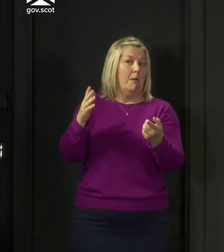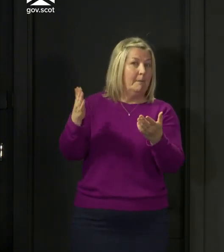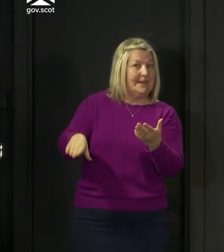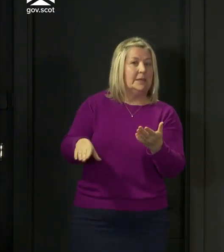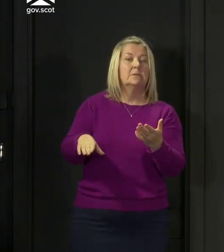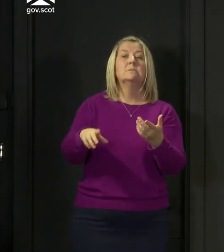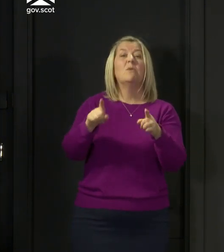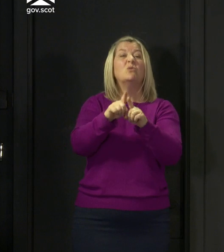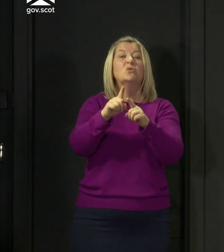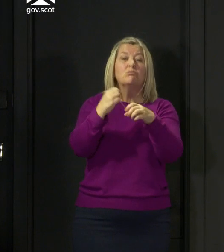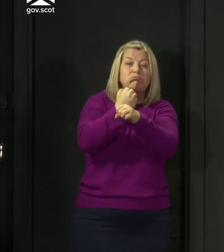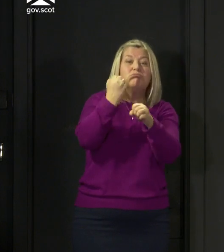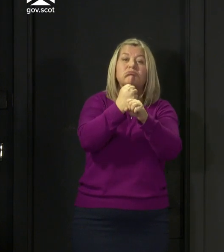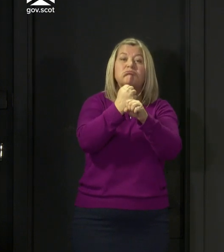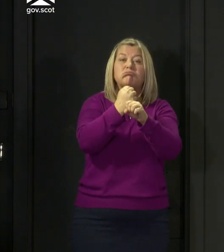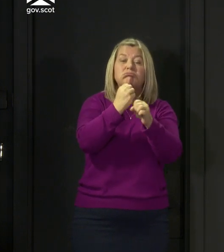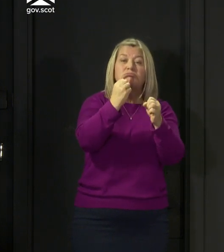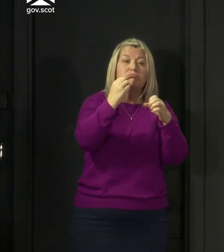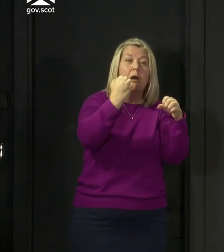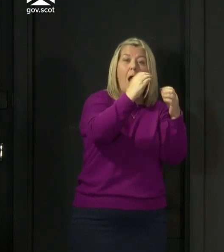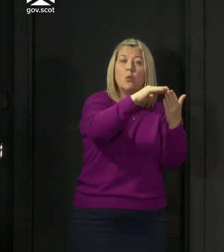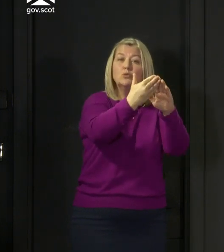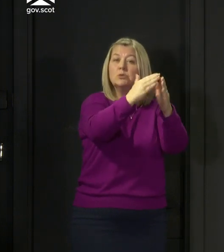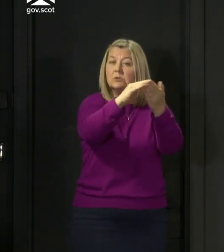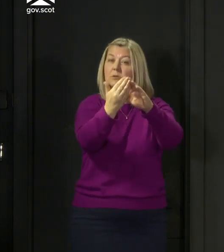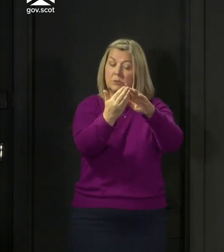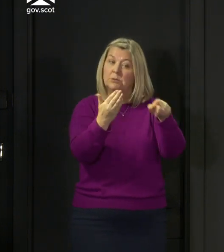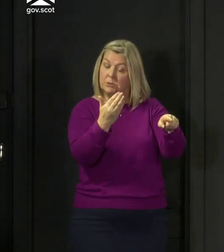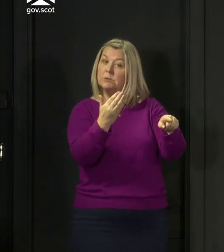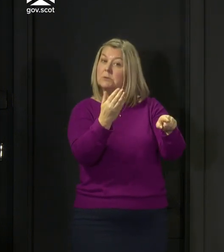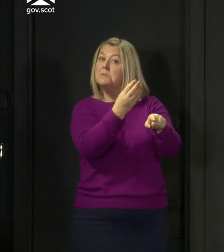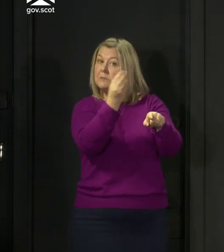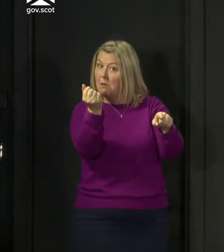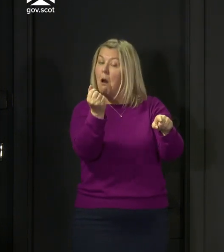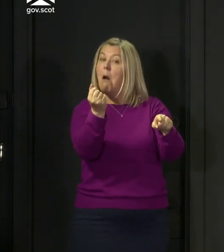sector, the industry leadership group has also been doing some work about a phased restart.